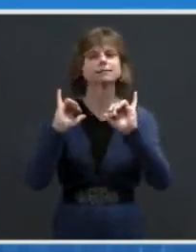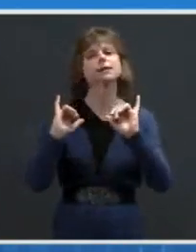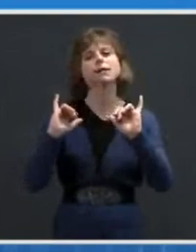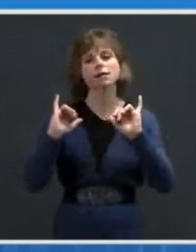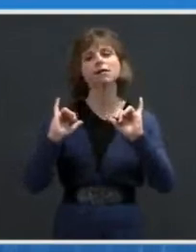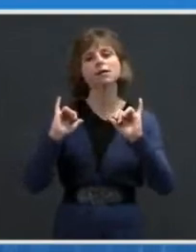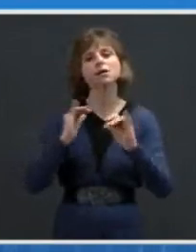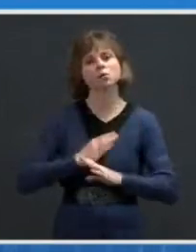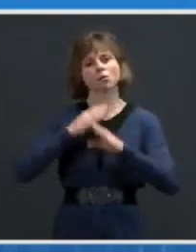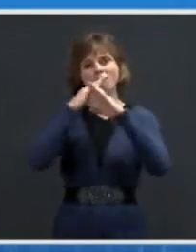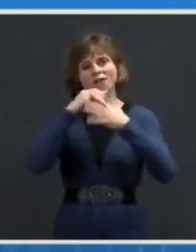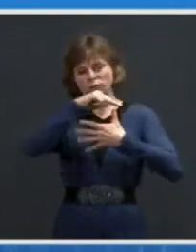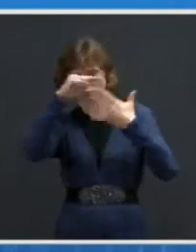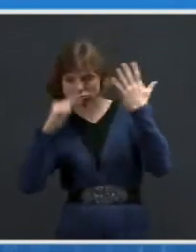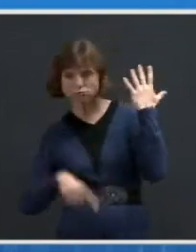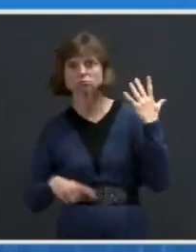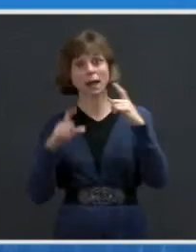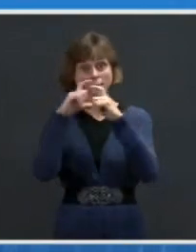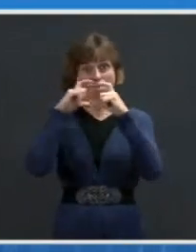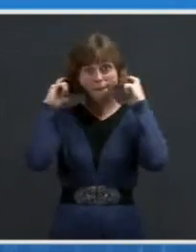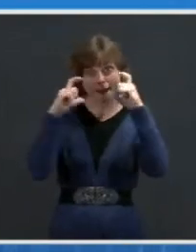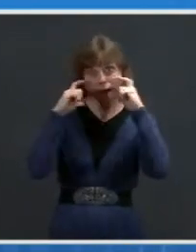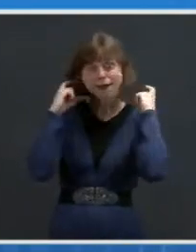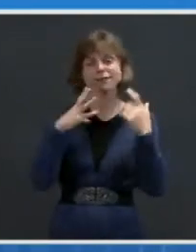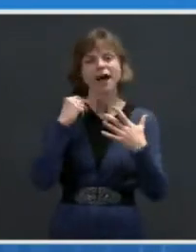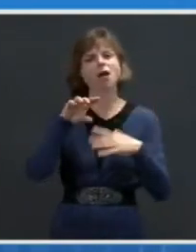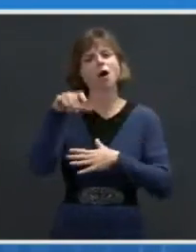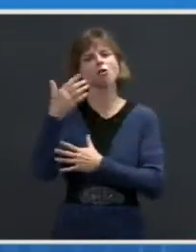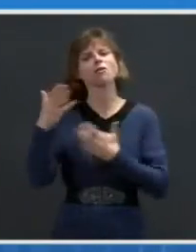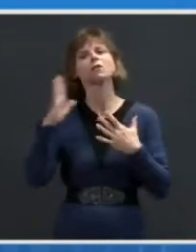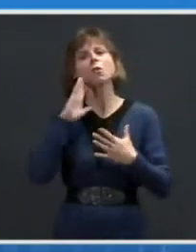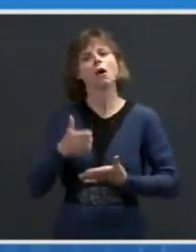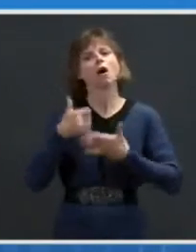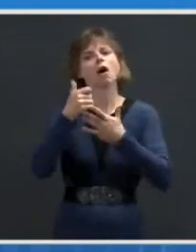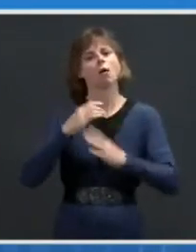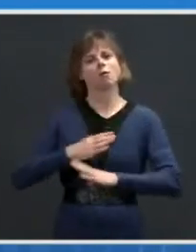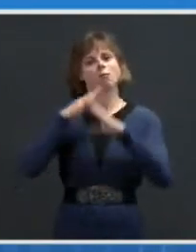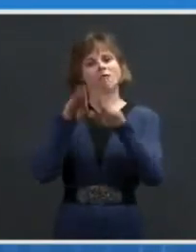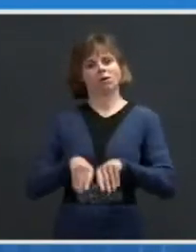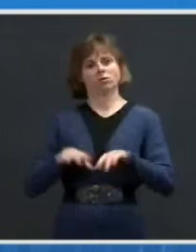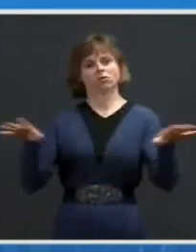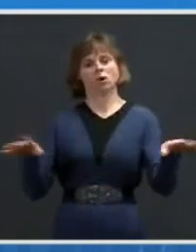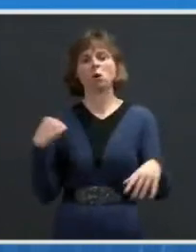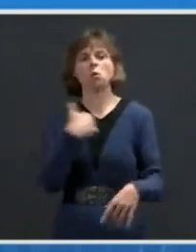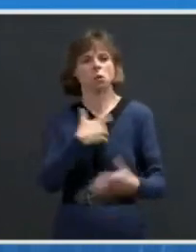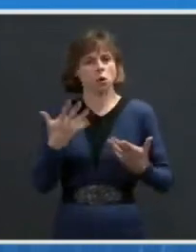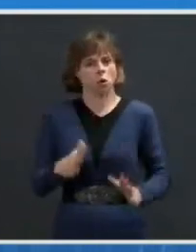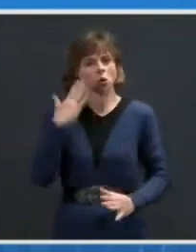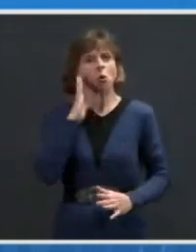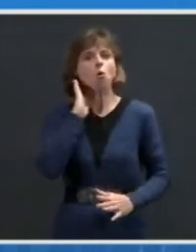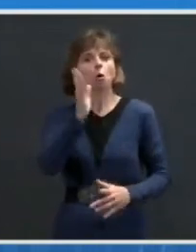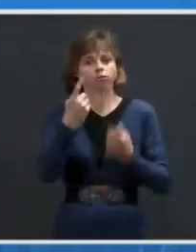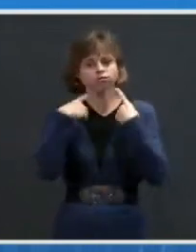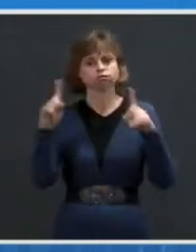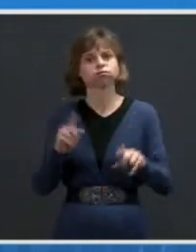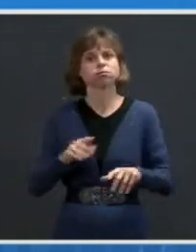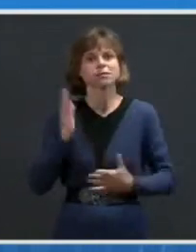IN THE COUNTRY. PLEASE STAY STRONG IN YOUR CONVICTION. CONTINUE WEARING YOUR MASK AND